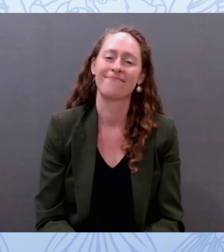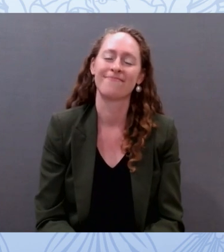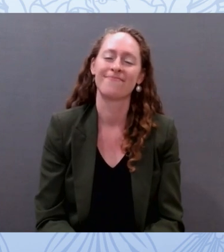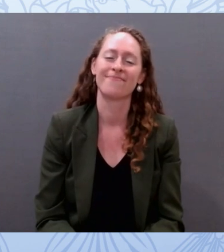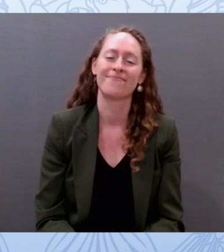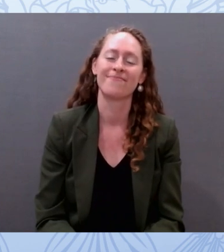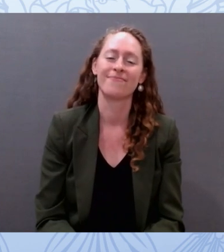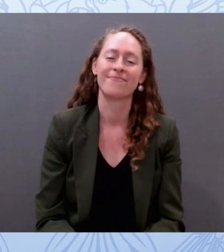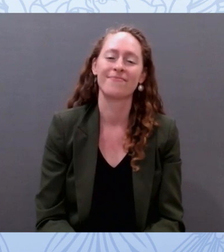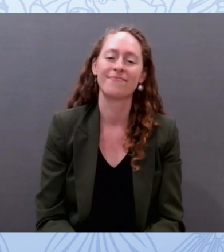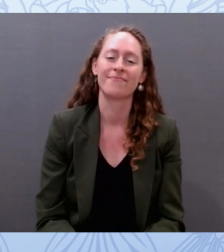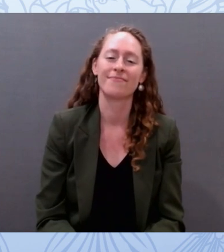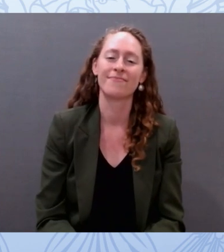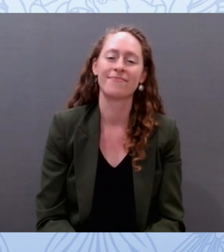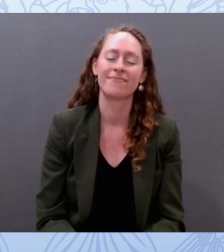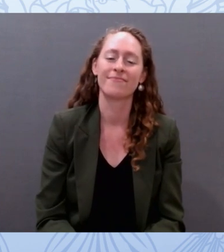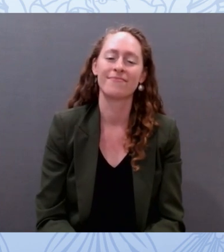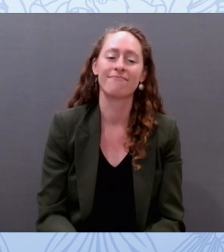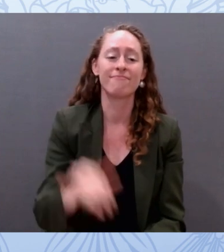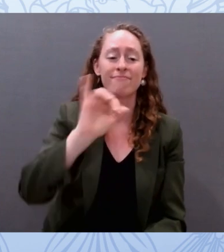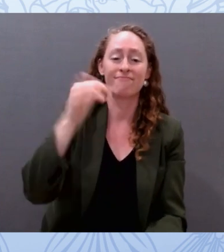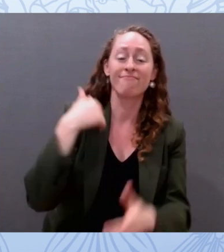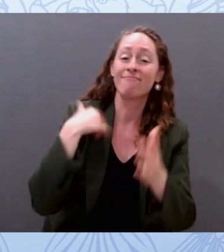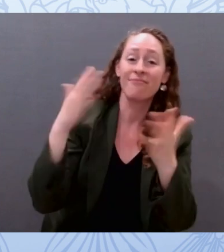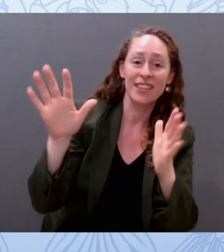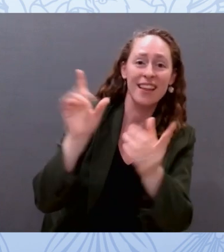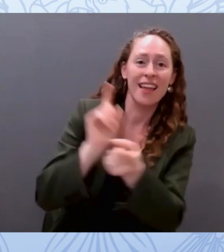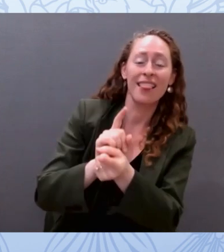Marie, where are you? Oh, there you are, Marie.